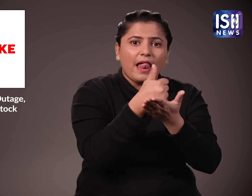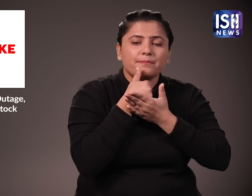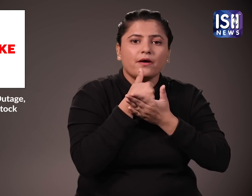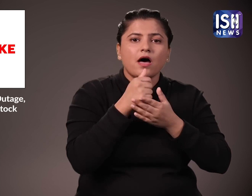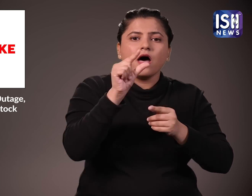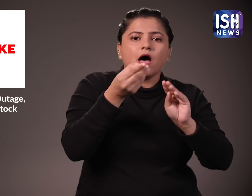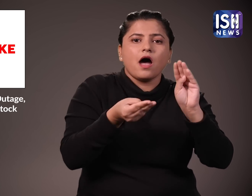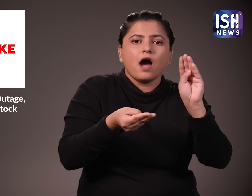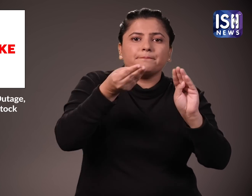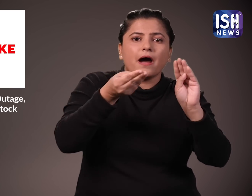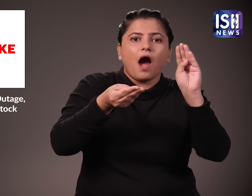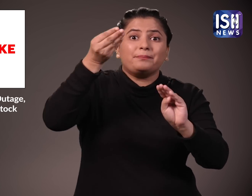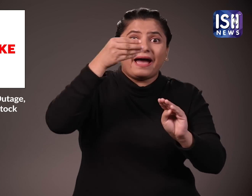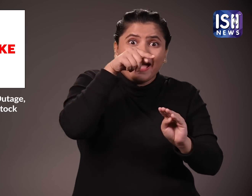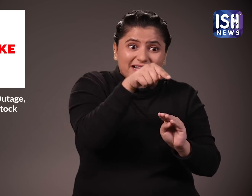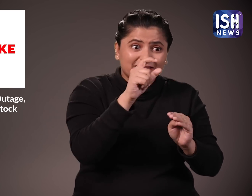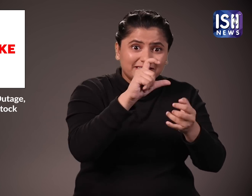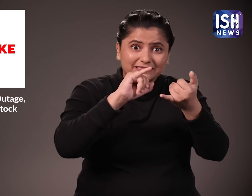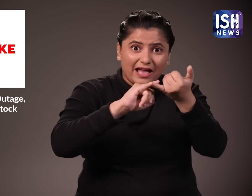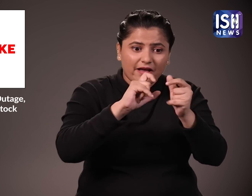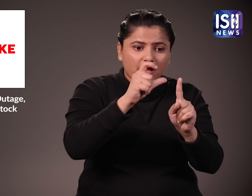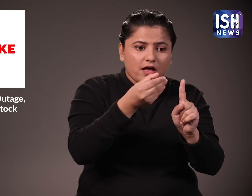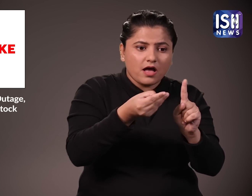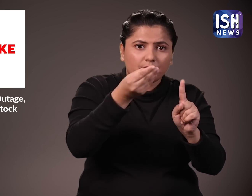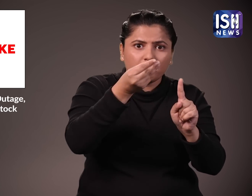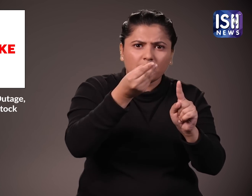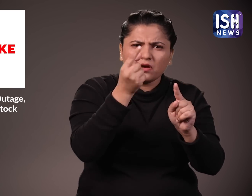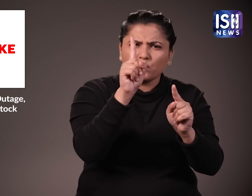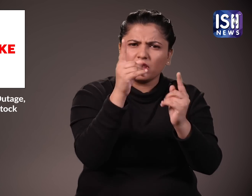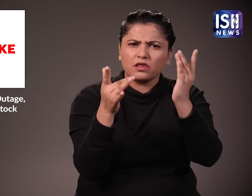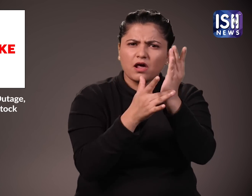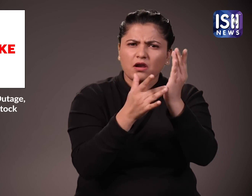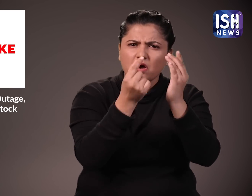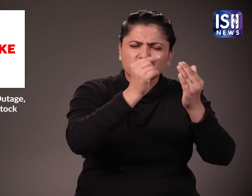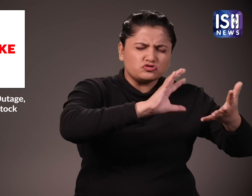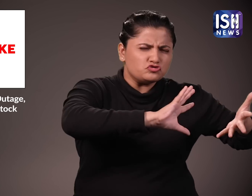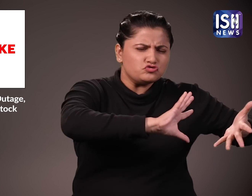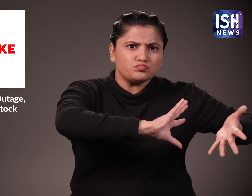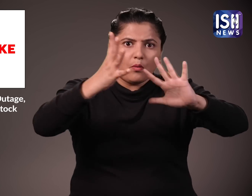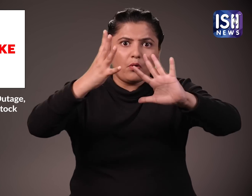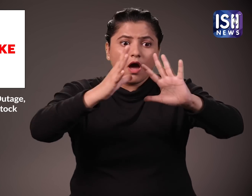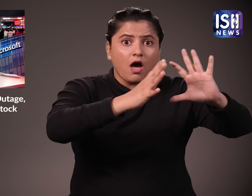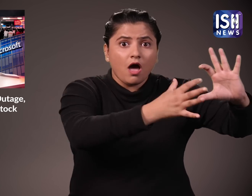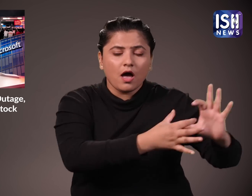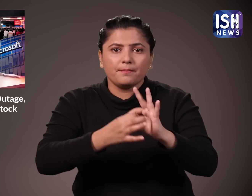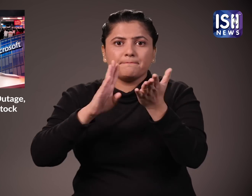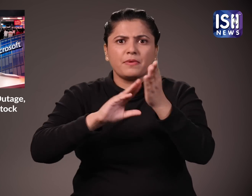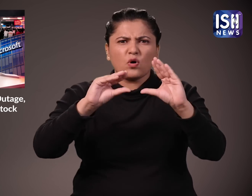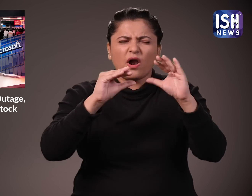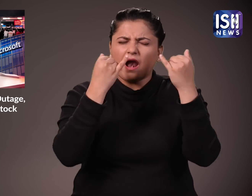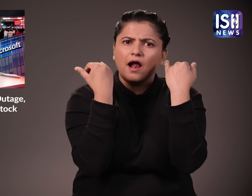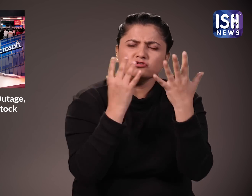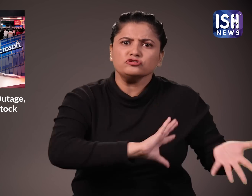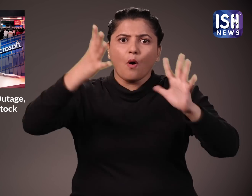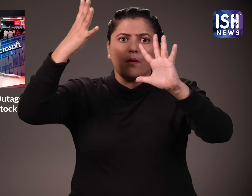CrowdStrike released a software update. The update had a bug which caused it to malfunction and inturn caused Microsoft's malfunction.